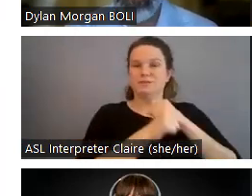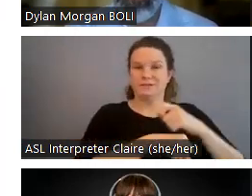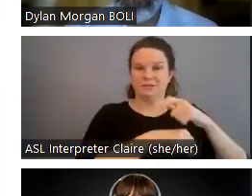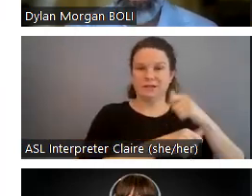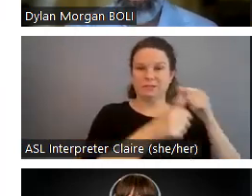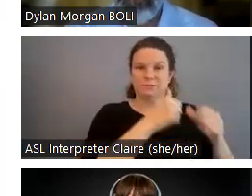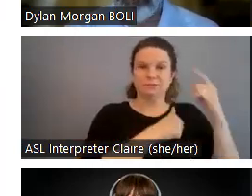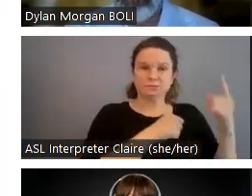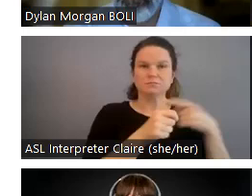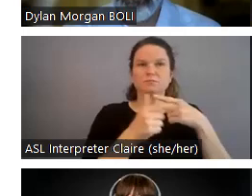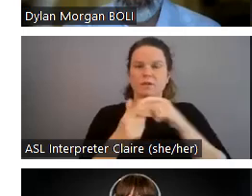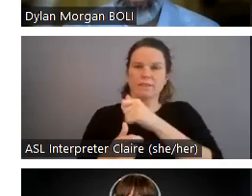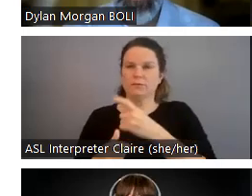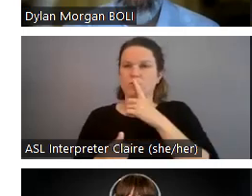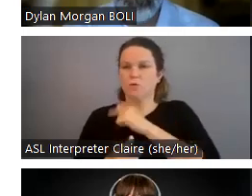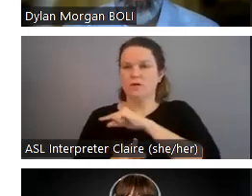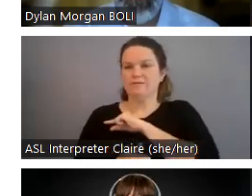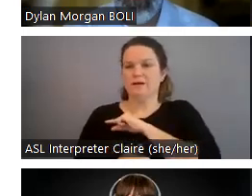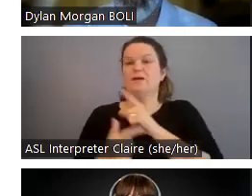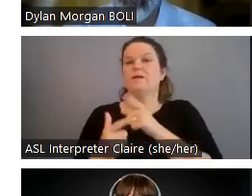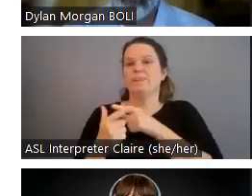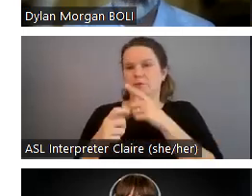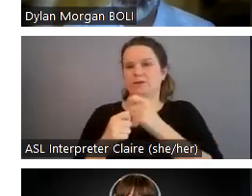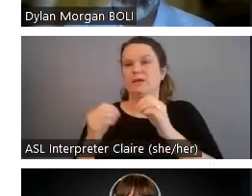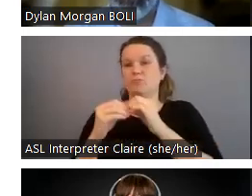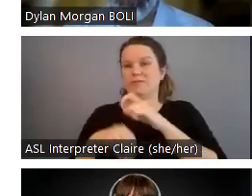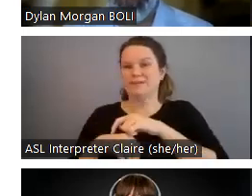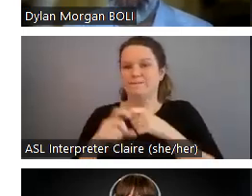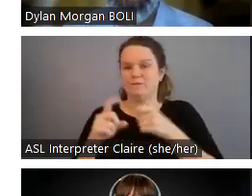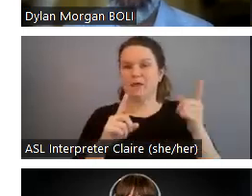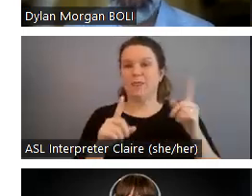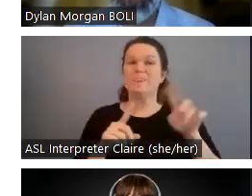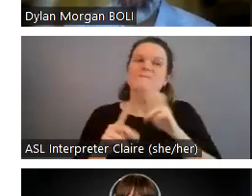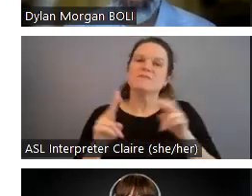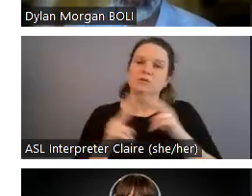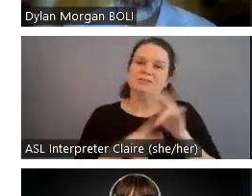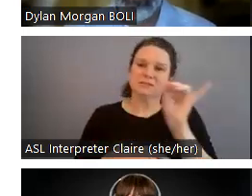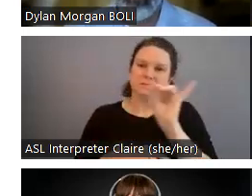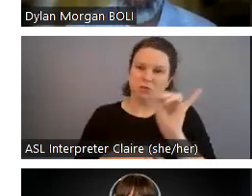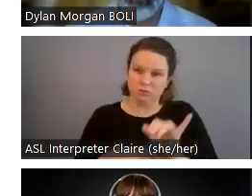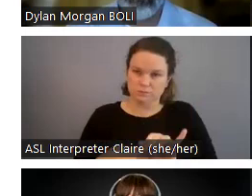one kicks in, then you can take time as well. Both of them are similar though